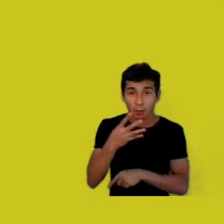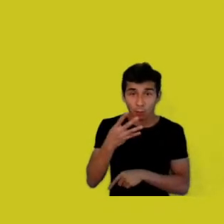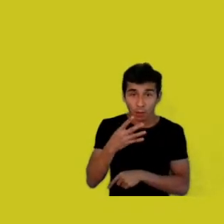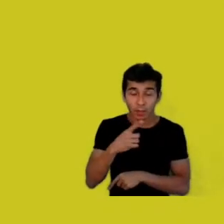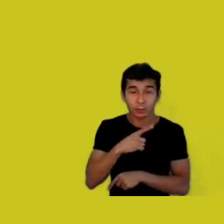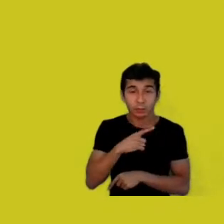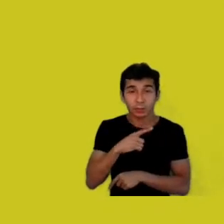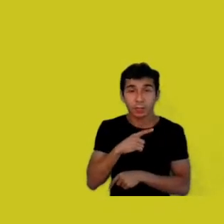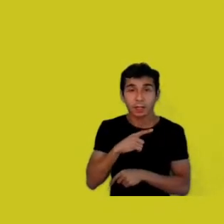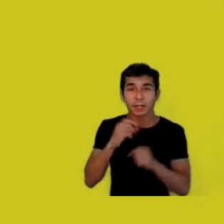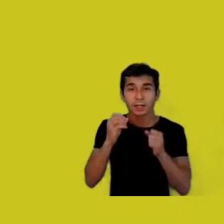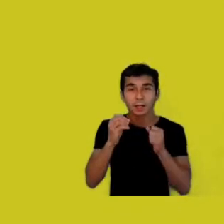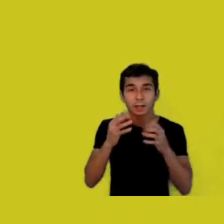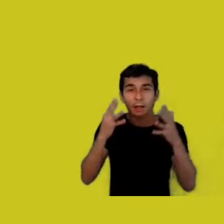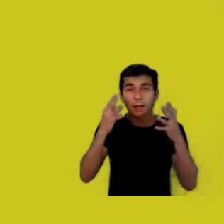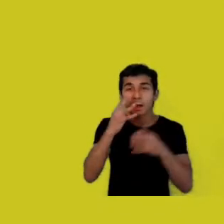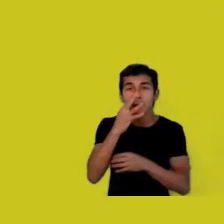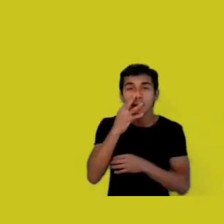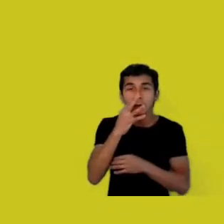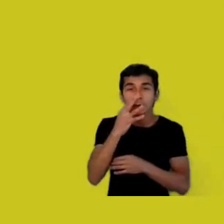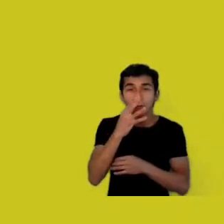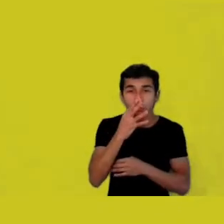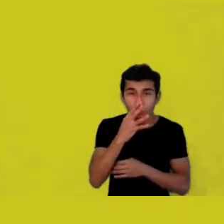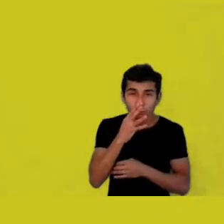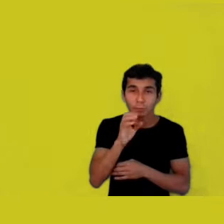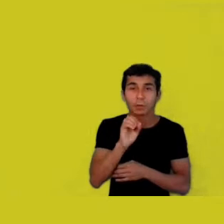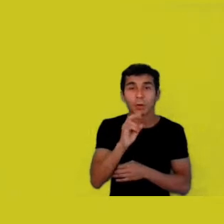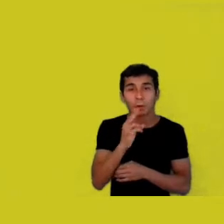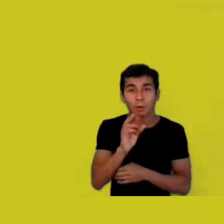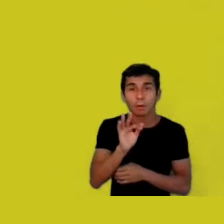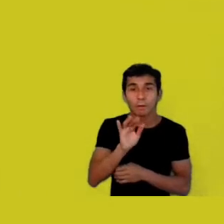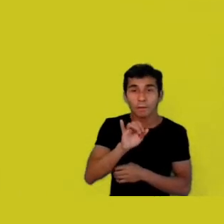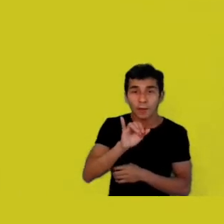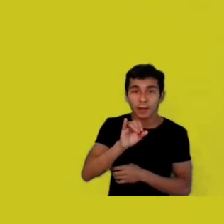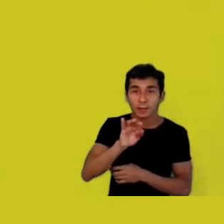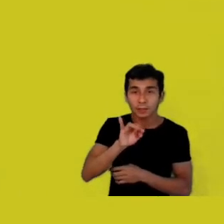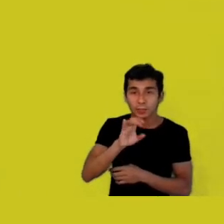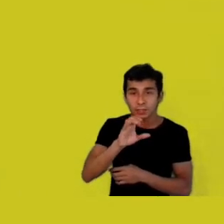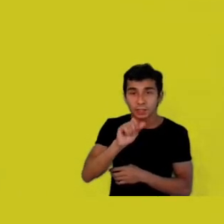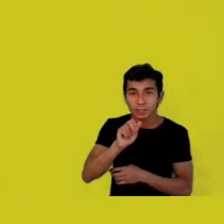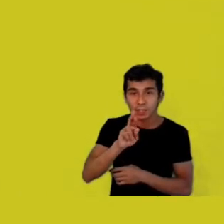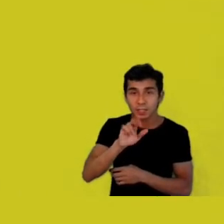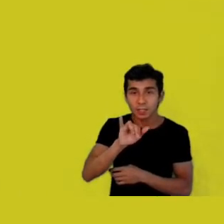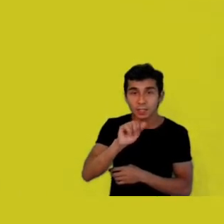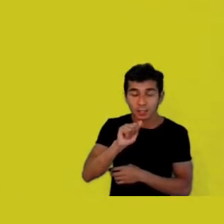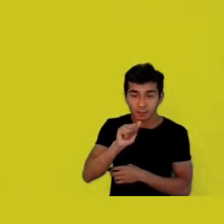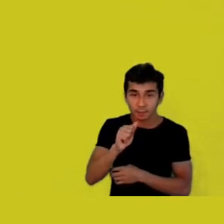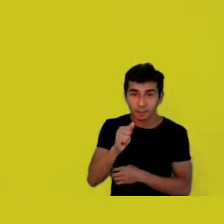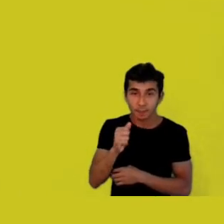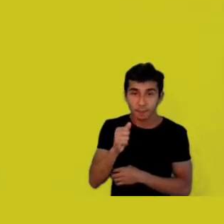or what Tiganá called sorcery. This fourth dimension is very dangerous.